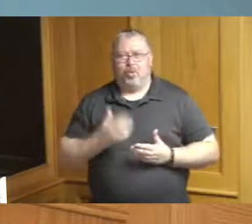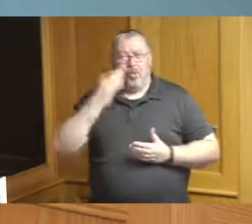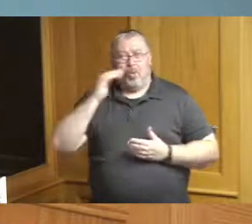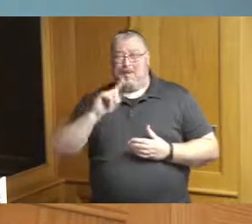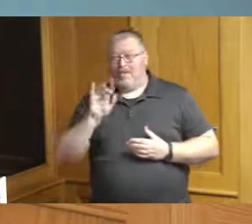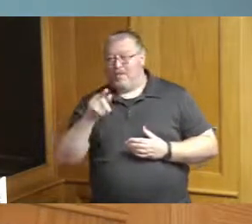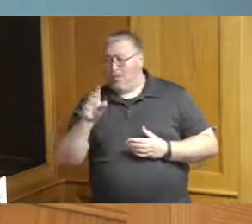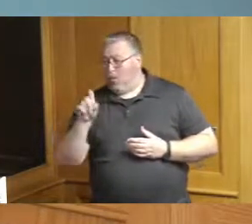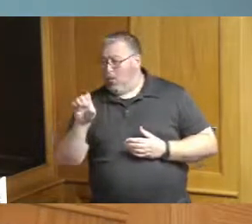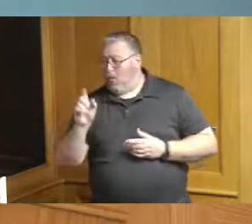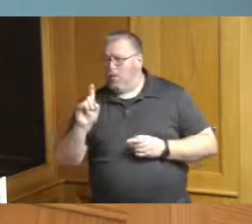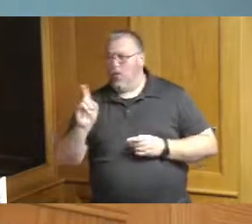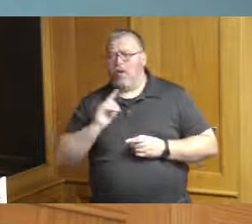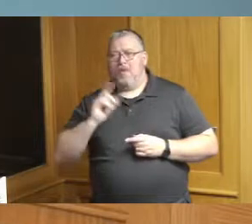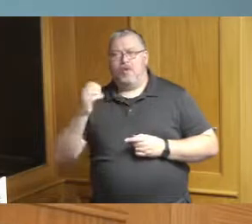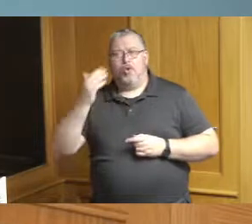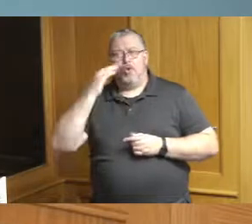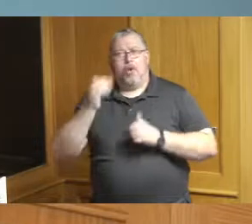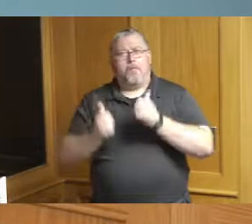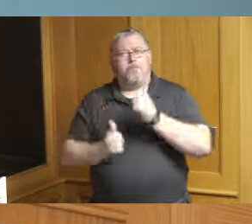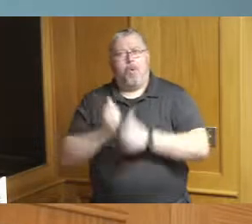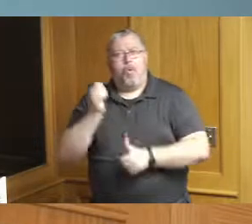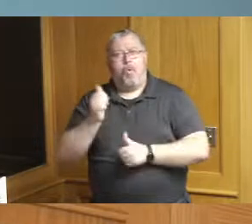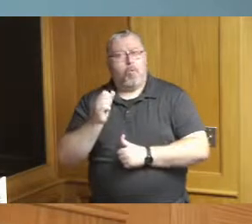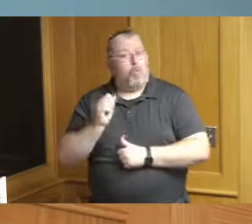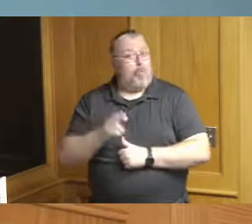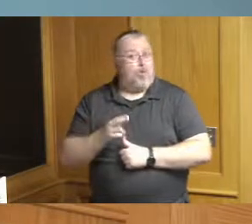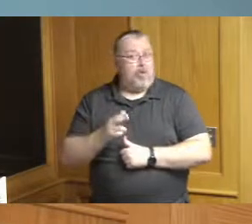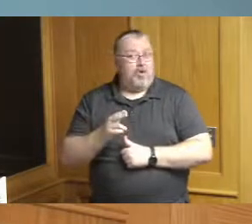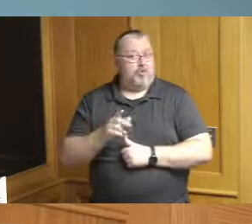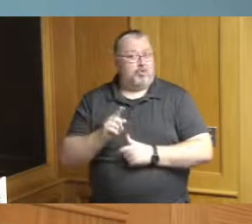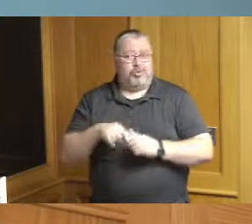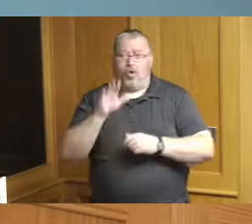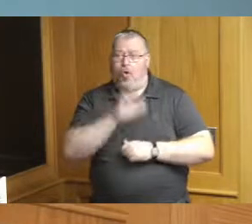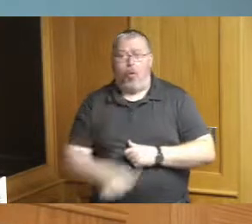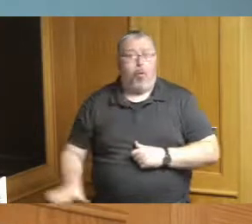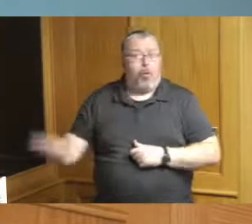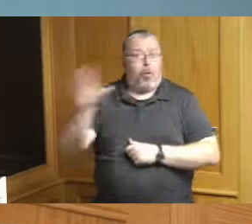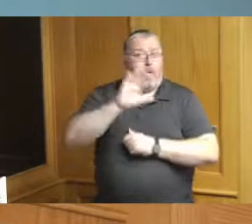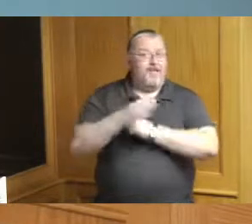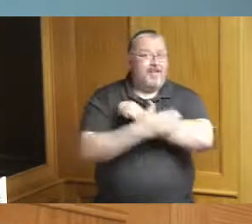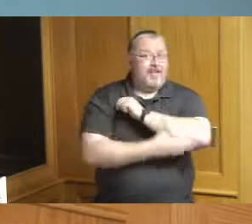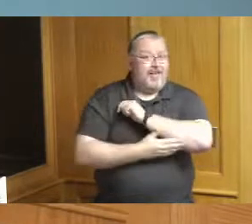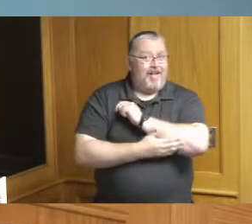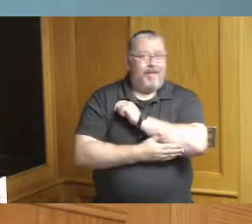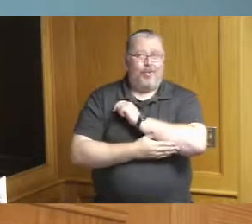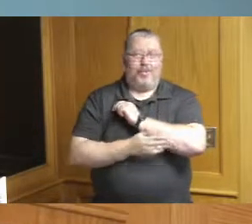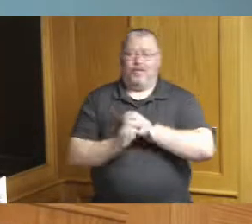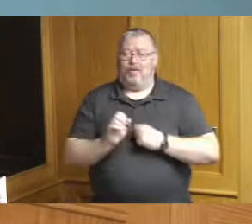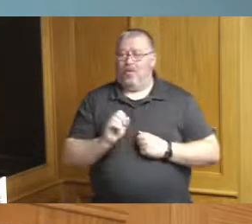where we need the most or is it just throughout the county now and i know that we had done some